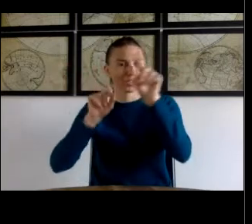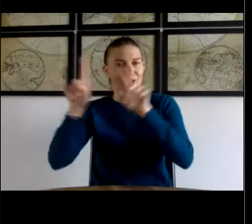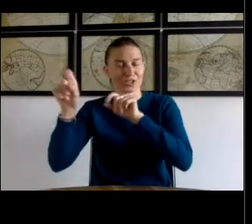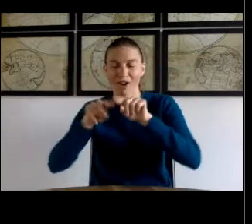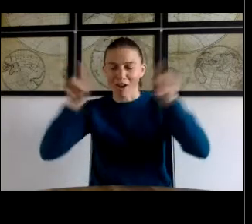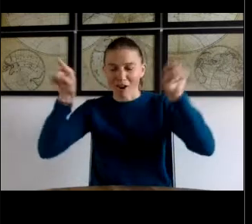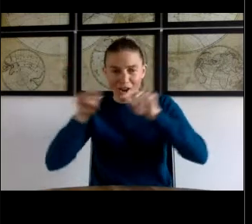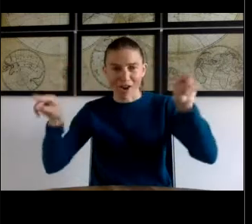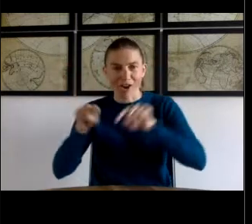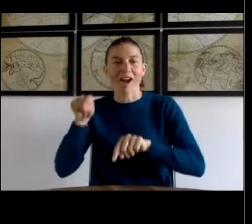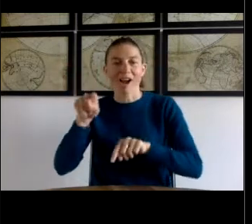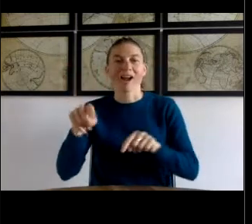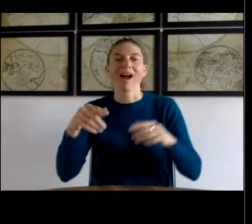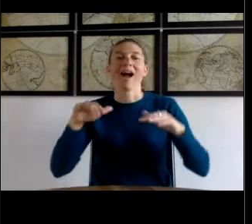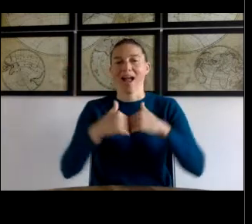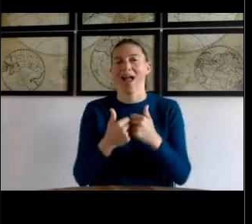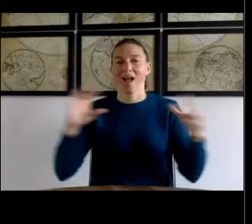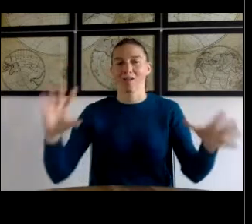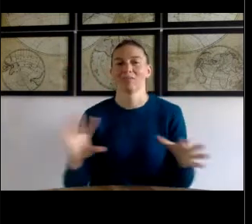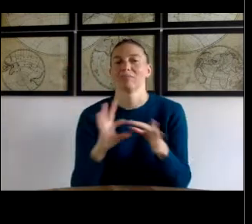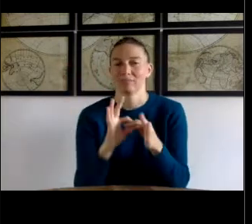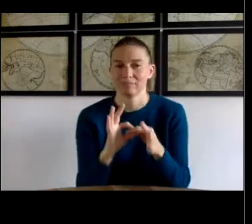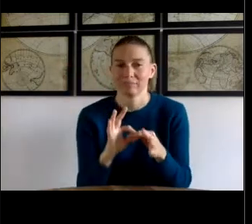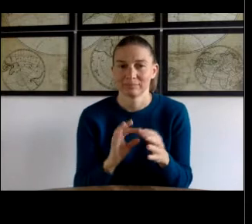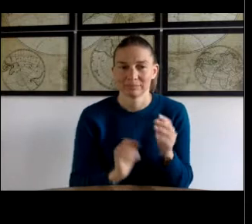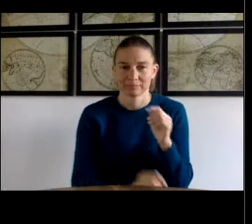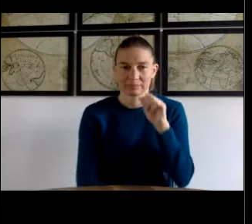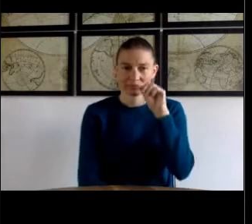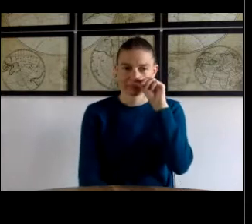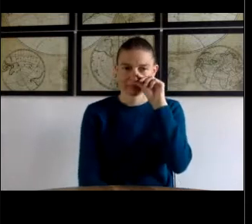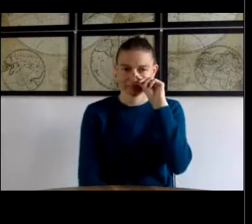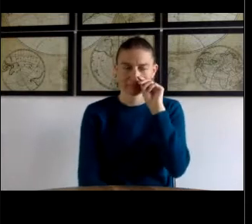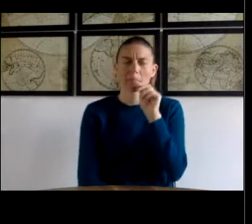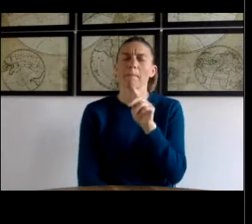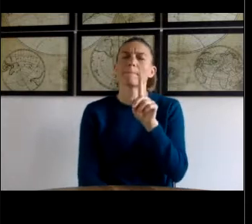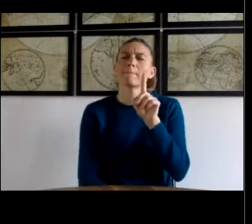Now, we'll talk a little bit of the content.